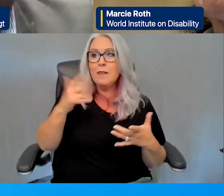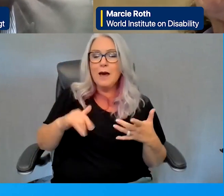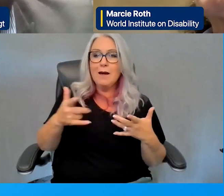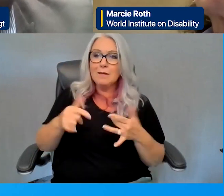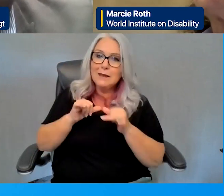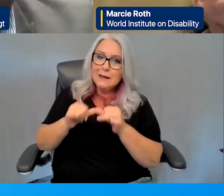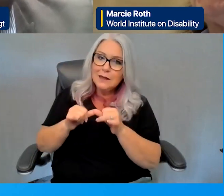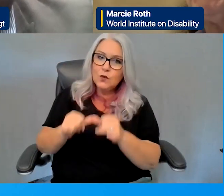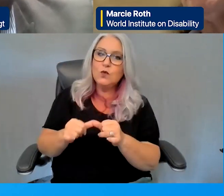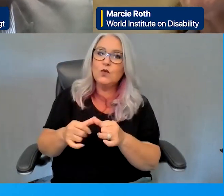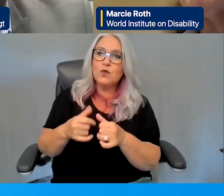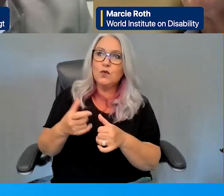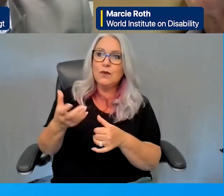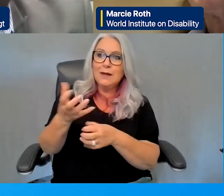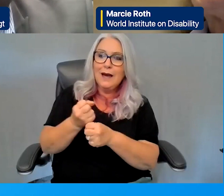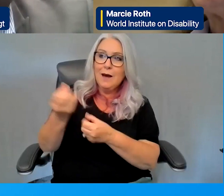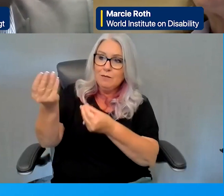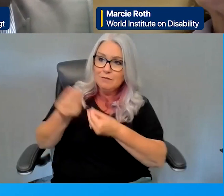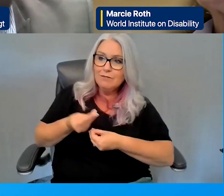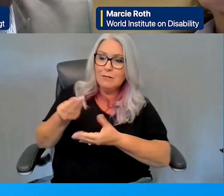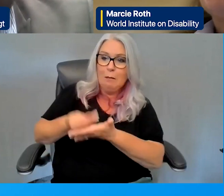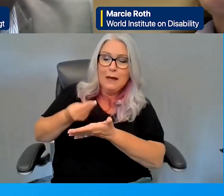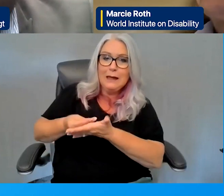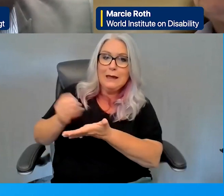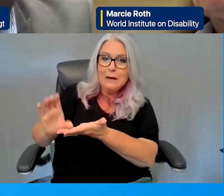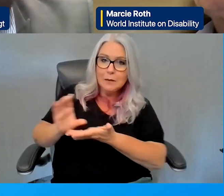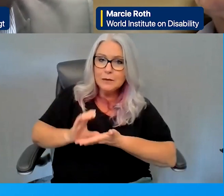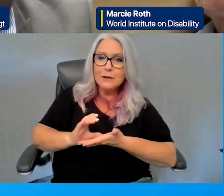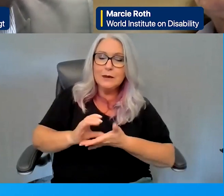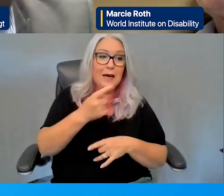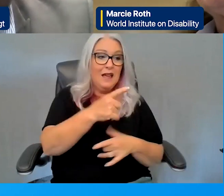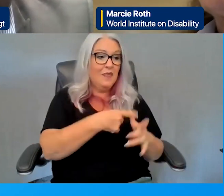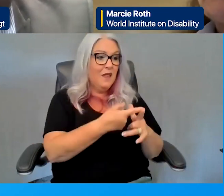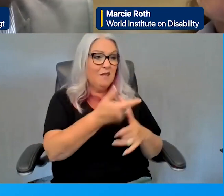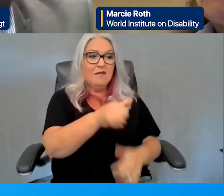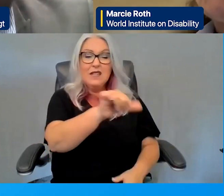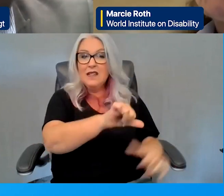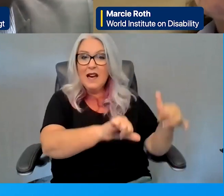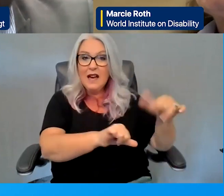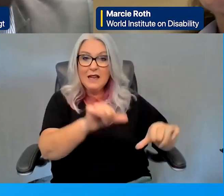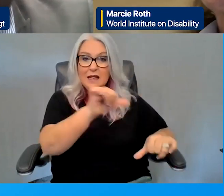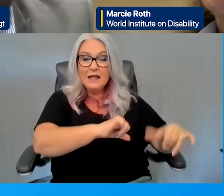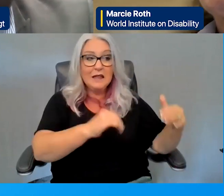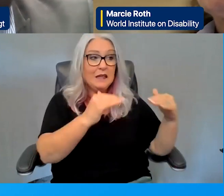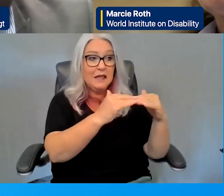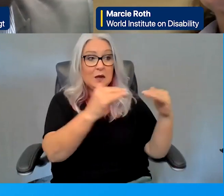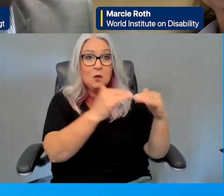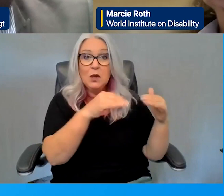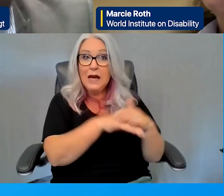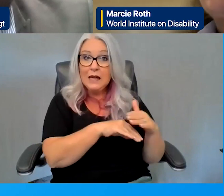those Federal funds. And then denying equal access. Denying